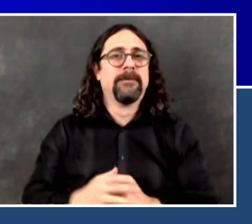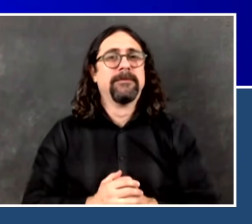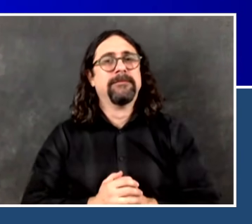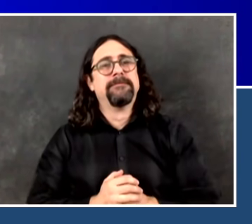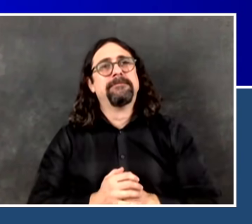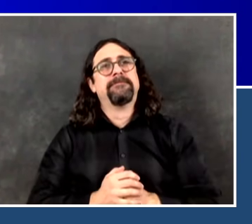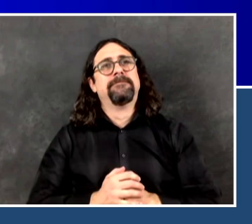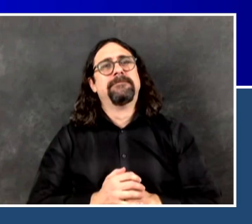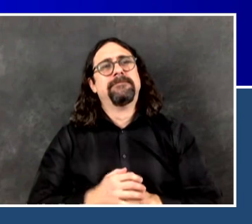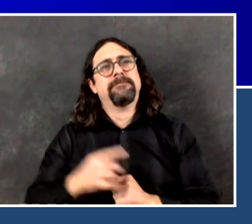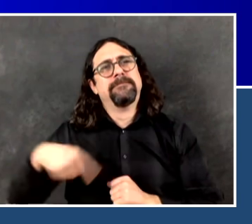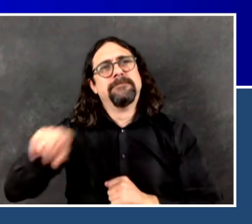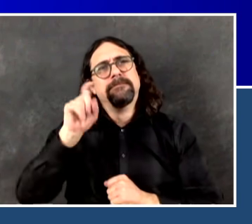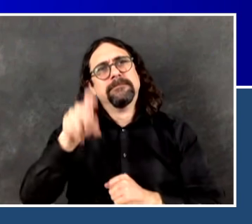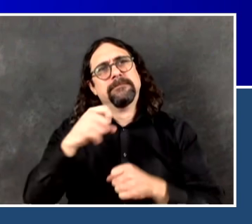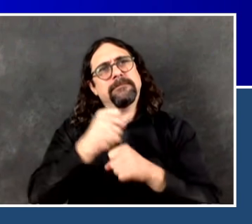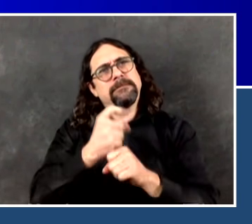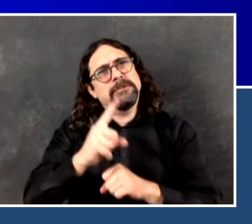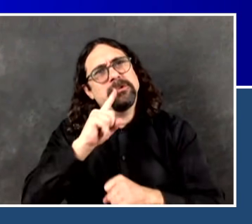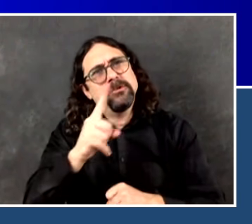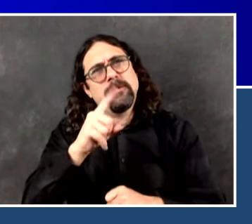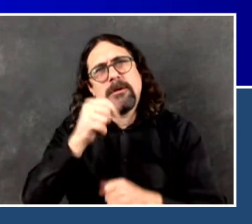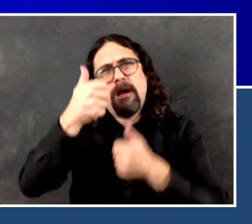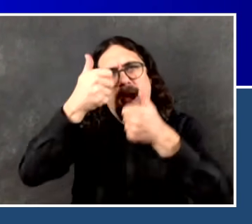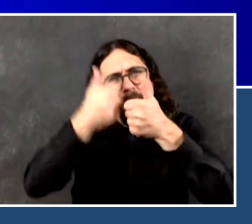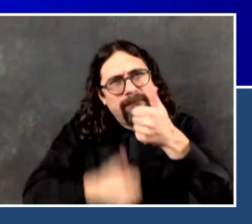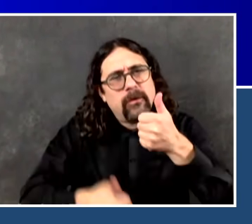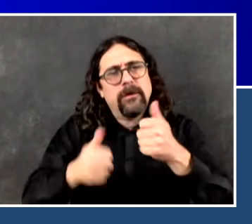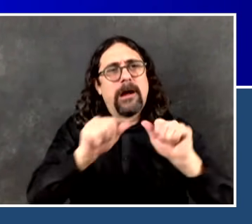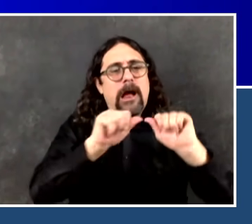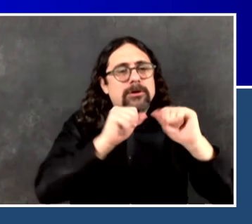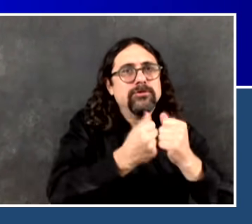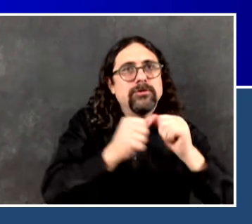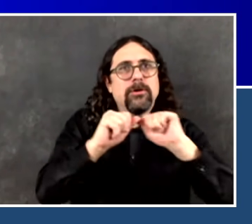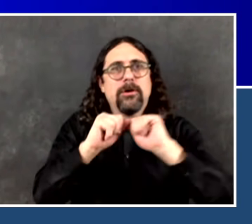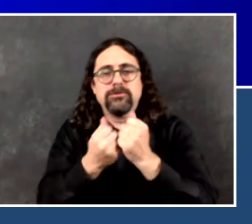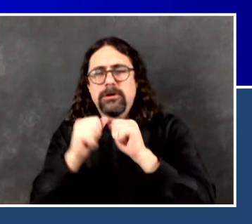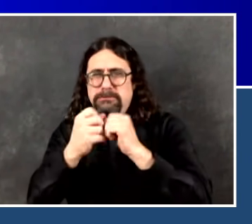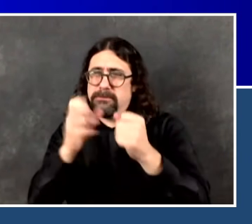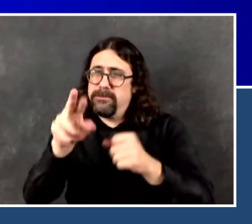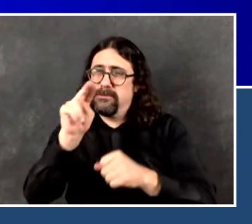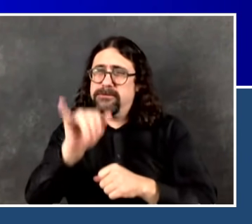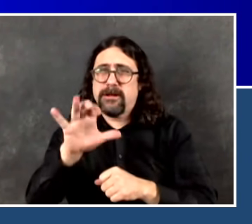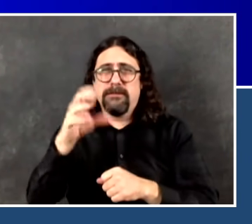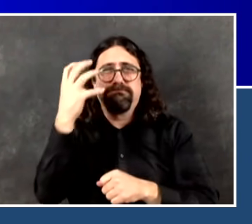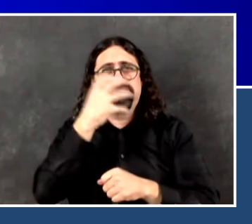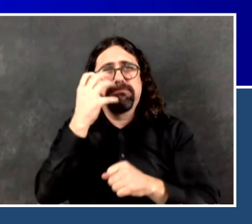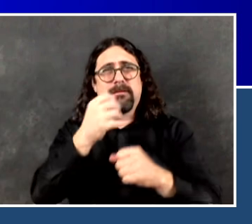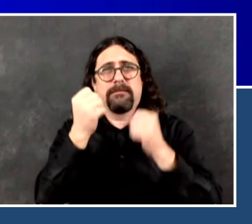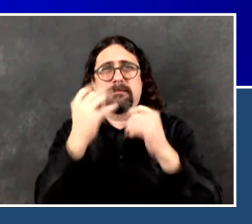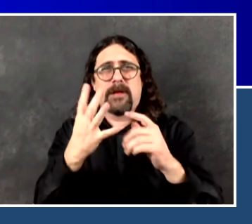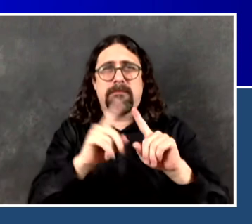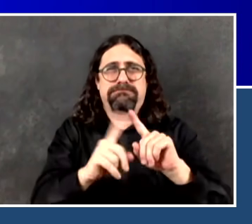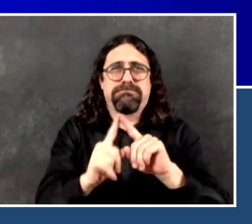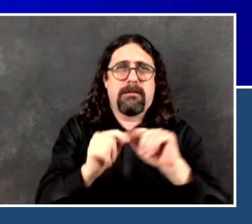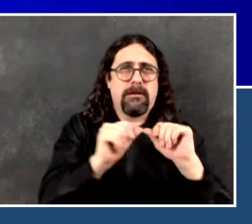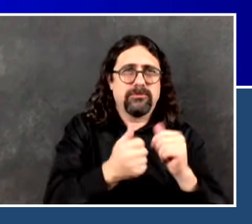PROGRAMS, THE COMMUNITY-BASED NICLICS AND MANY THINGS WE'RE WORKING ON NOW. I WANT TO MAKE SURE THAT EVERY AGENCY OF THIS CITY GOVERNMENT